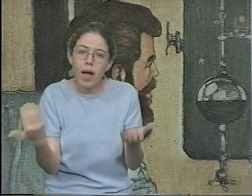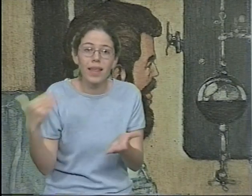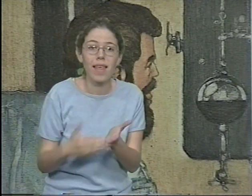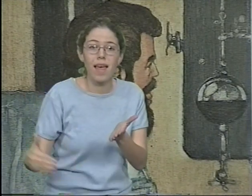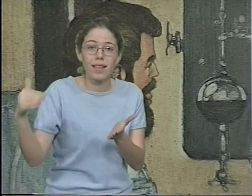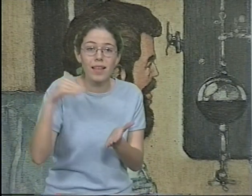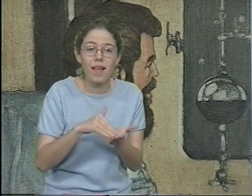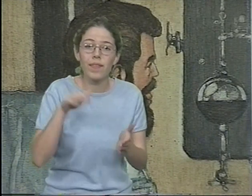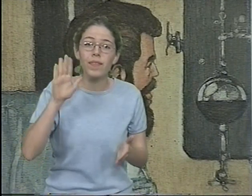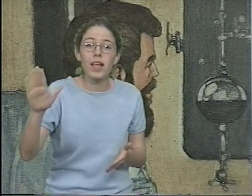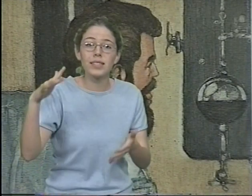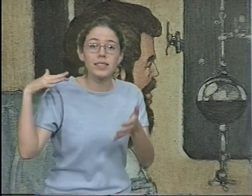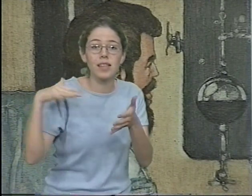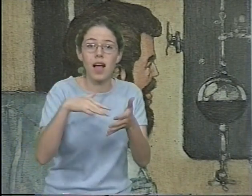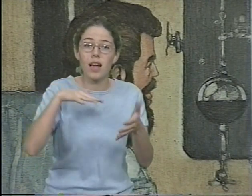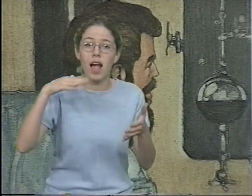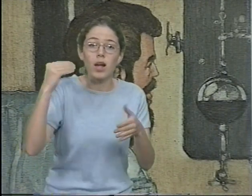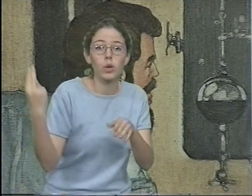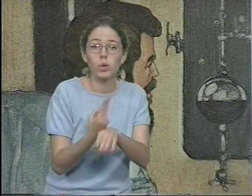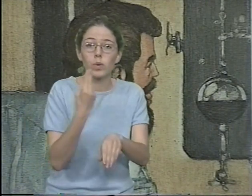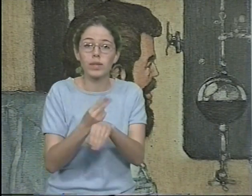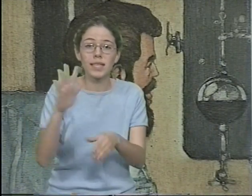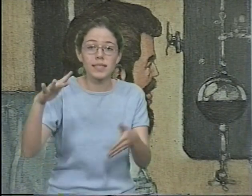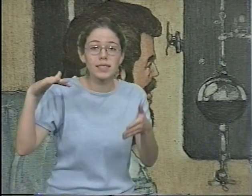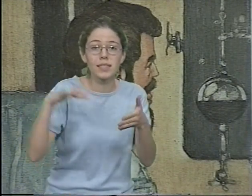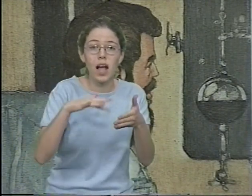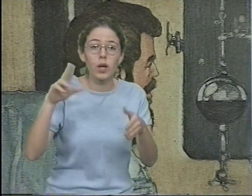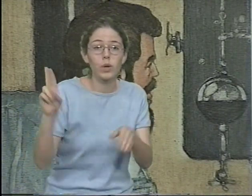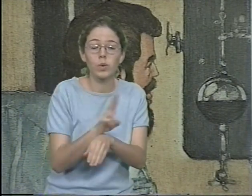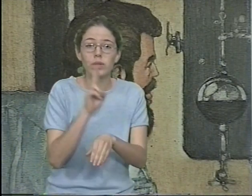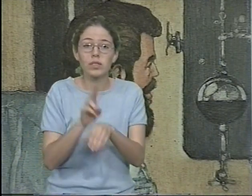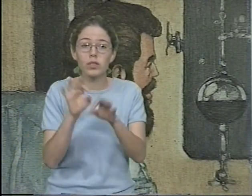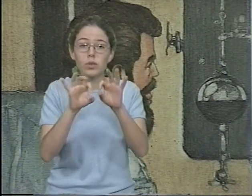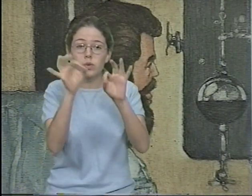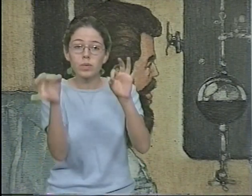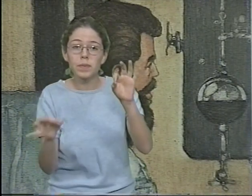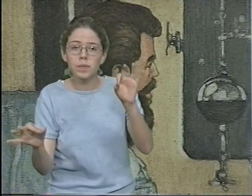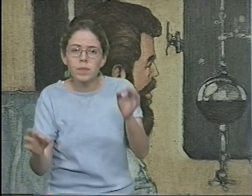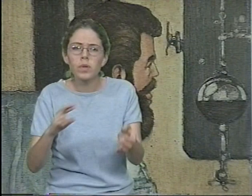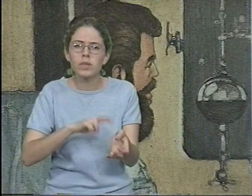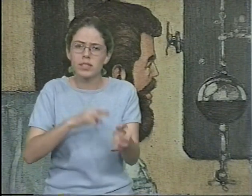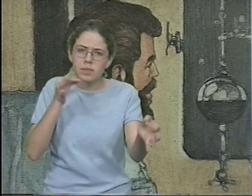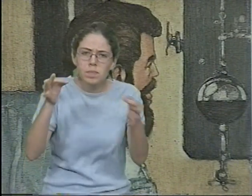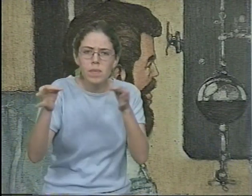on that November night. First he covered a Crookes vacuum tube with